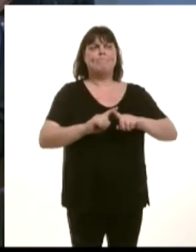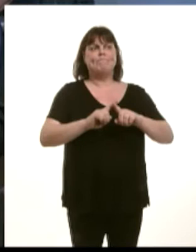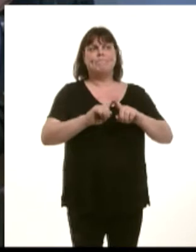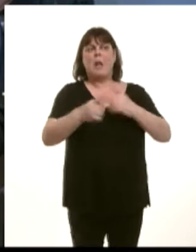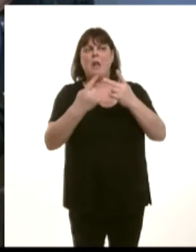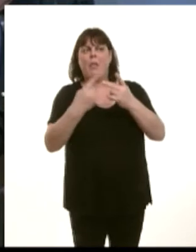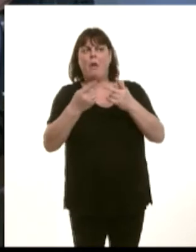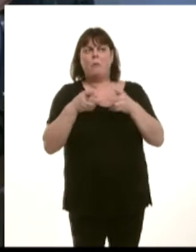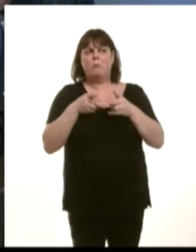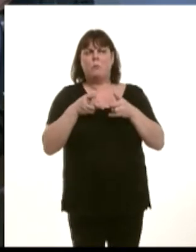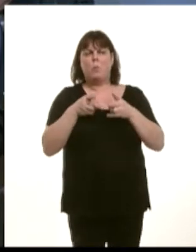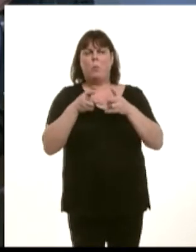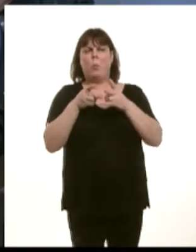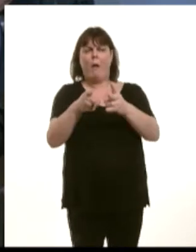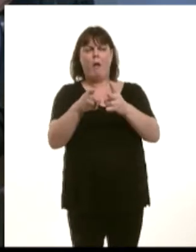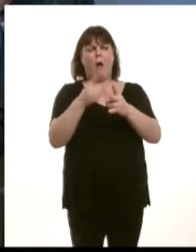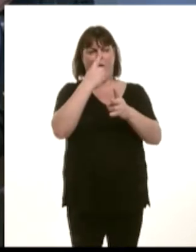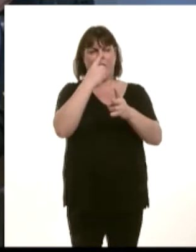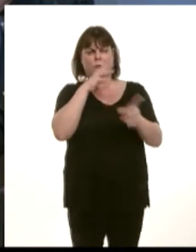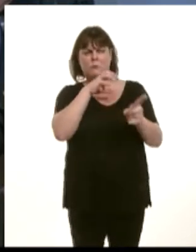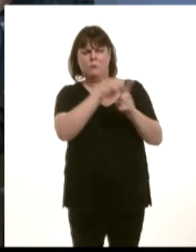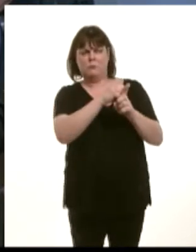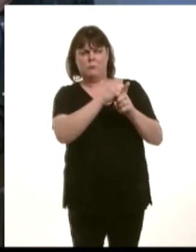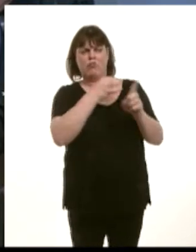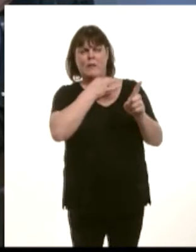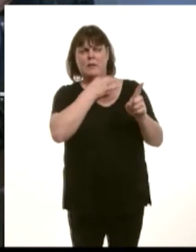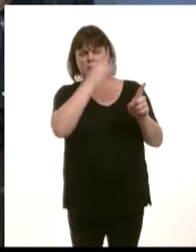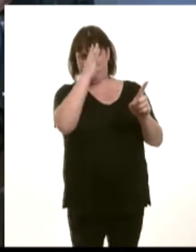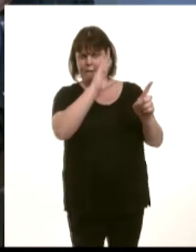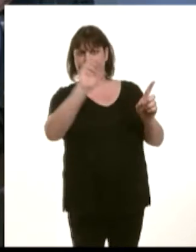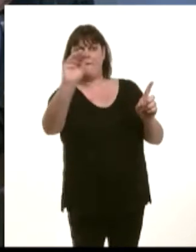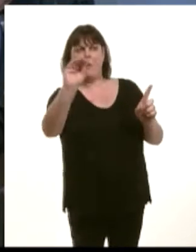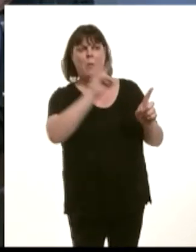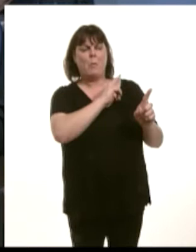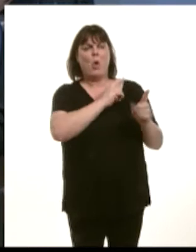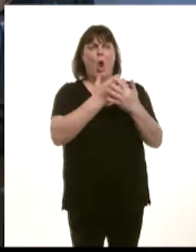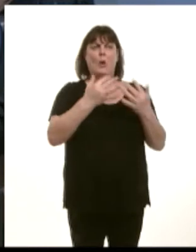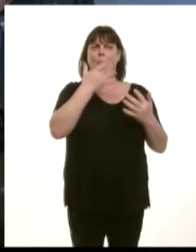that some people find themselves facing in this new climate of radicalisation?